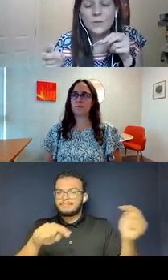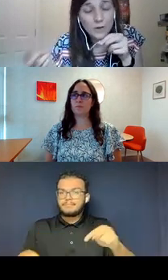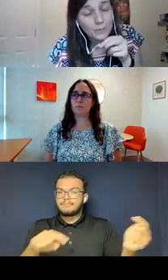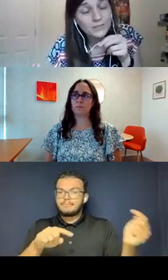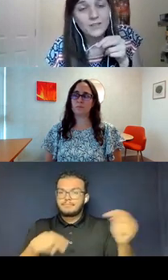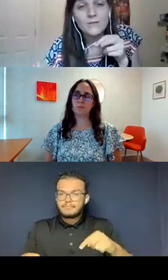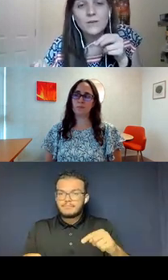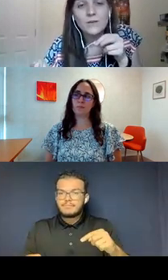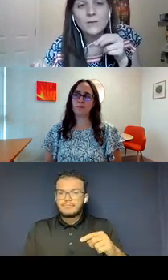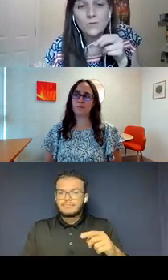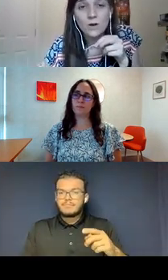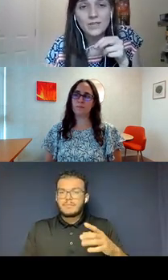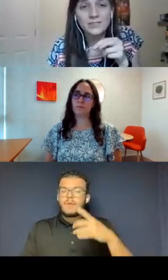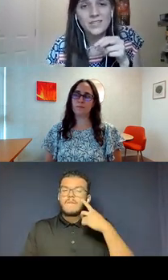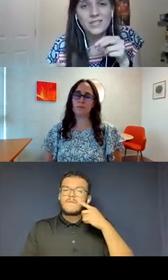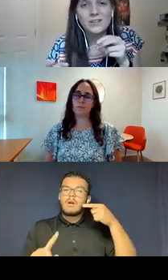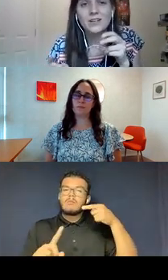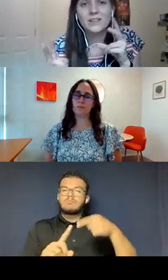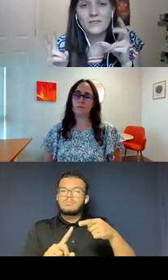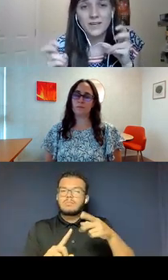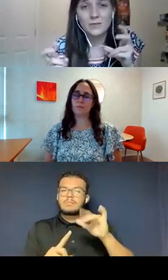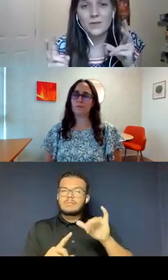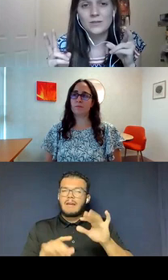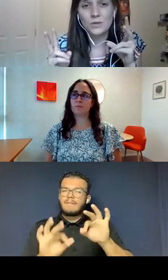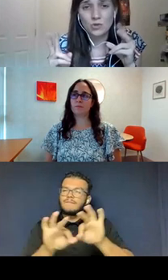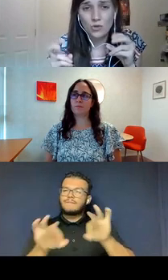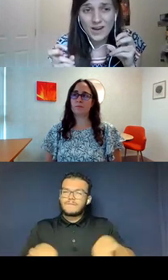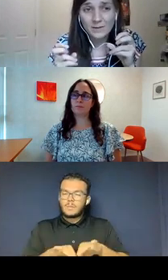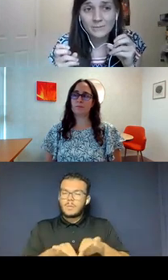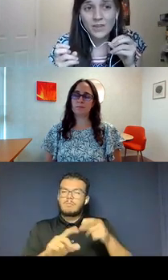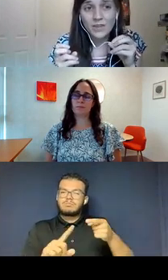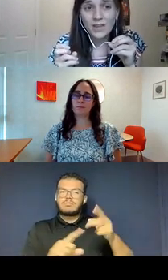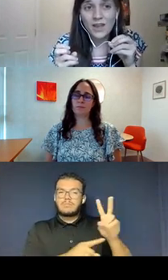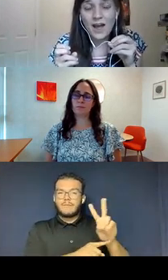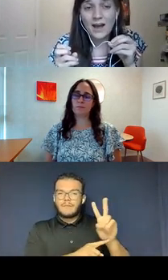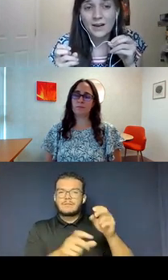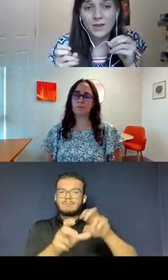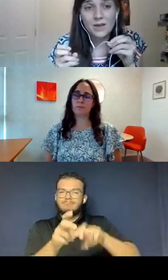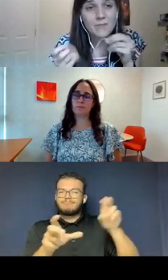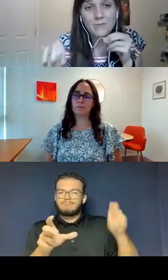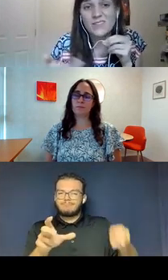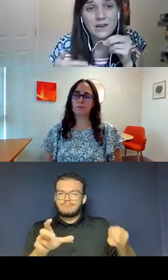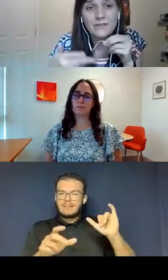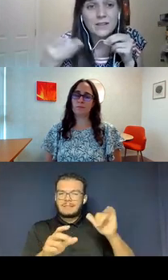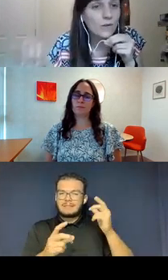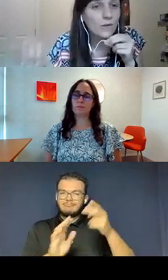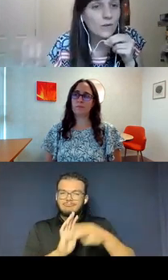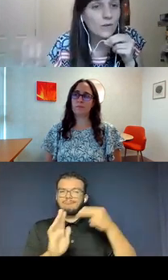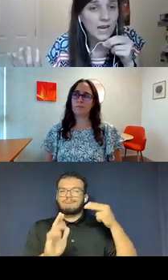for the purposes of the form considered the victim is withdrawing. It might be that they relocated.